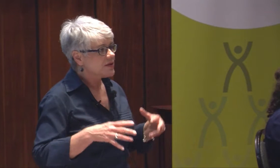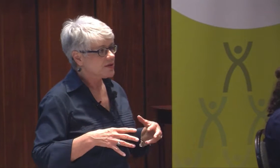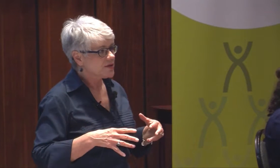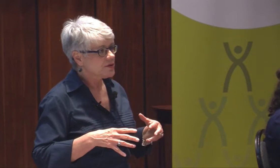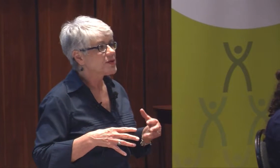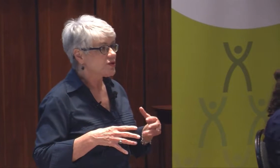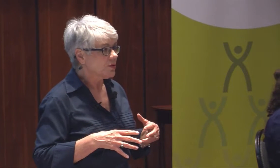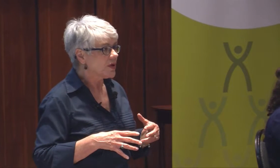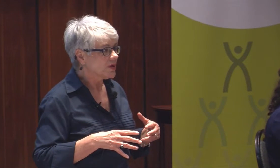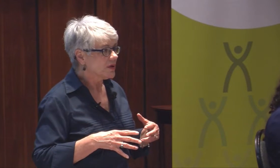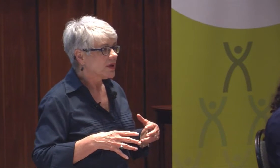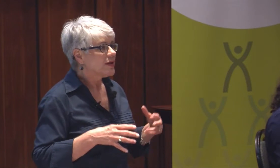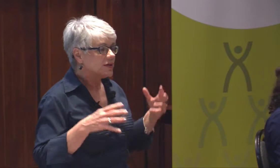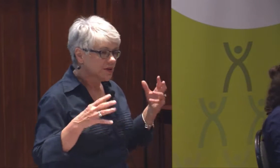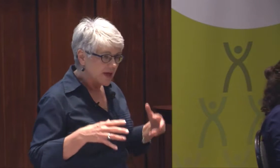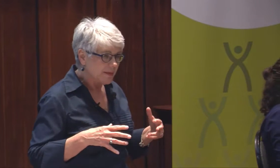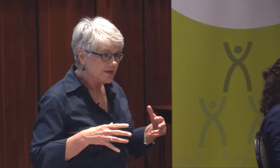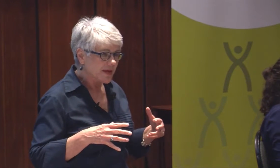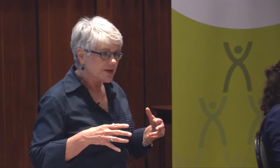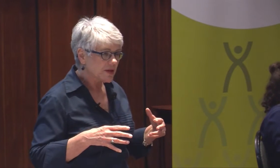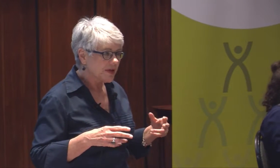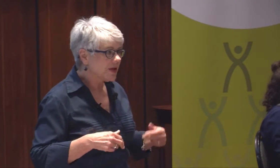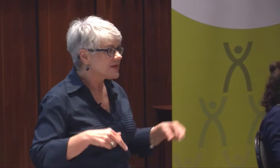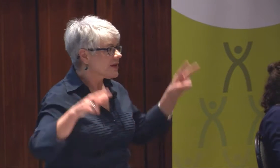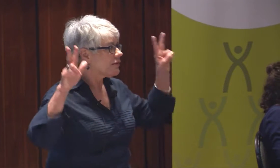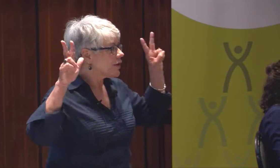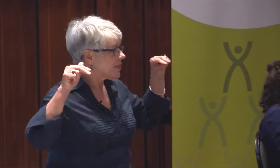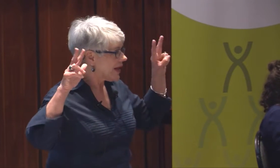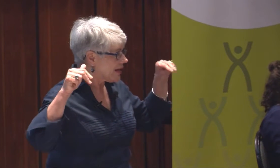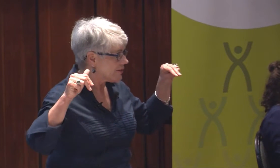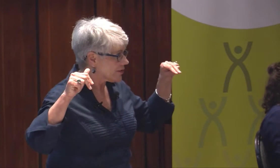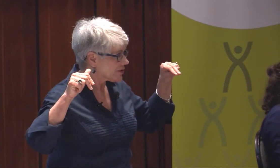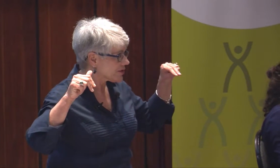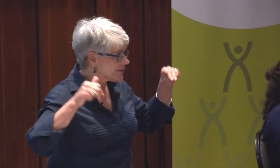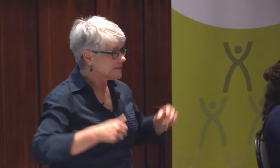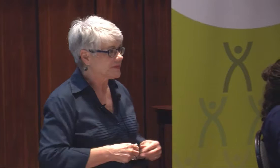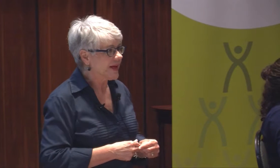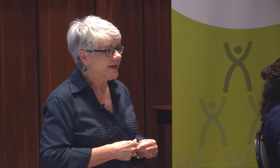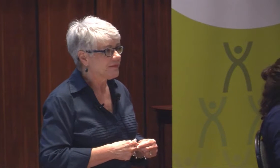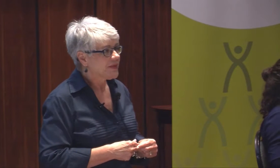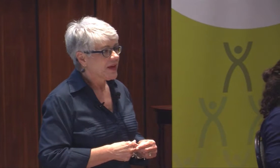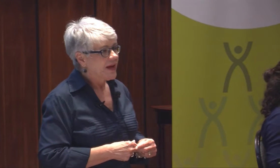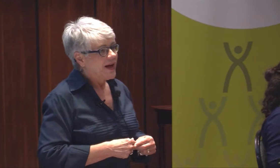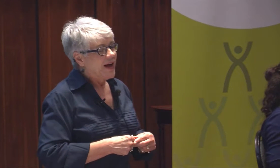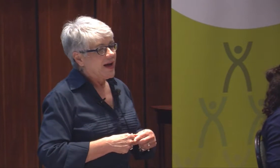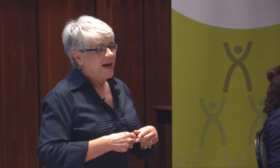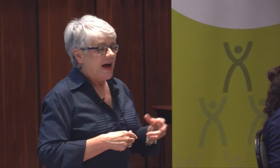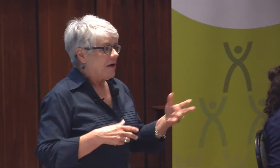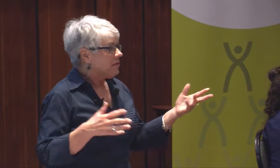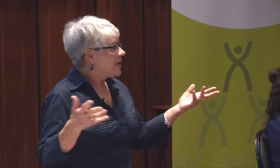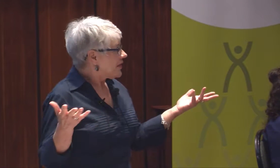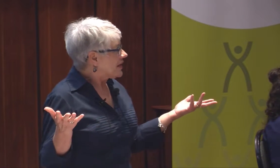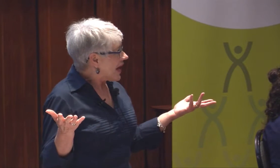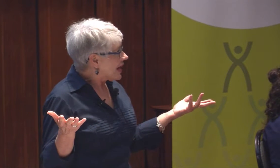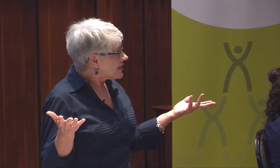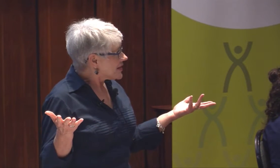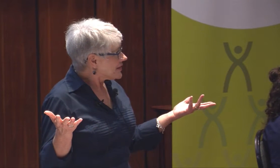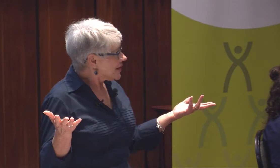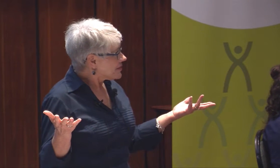a school to do an observation because of behaviors. Okay, what do you think, 9 out of 10?